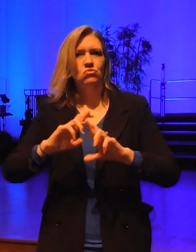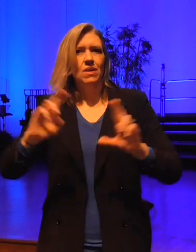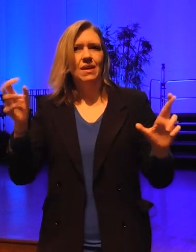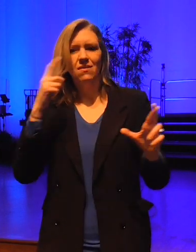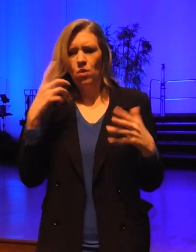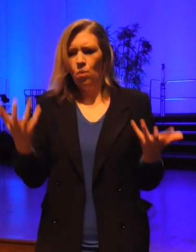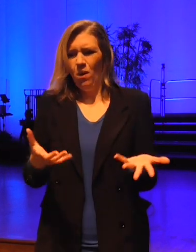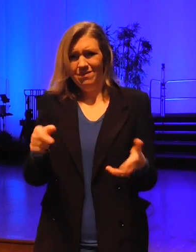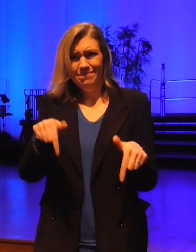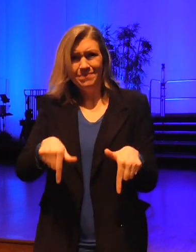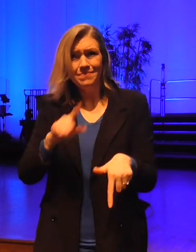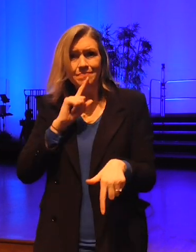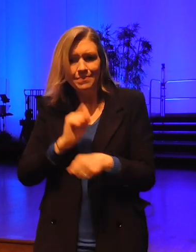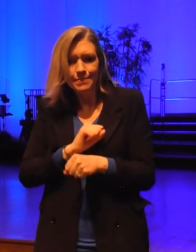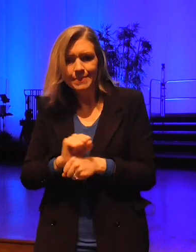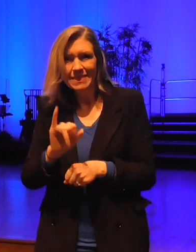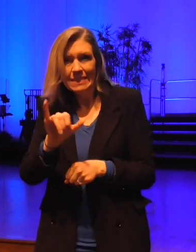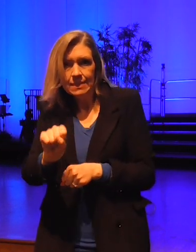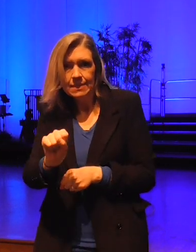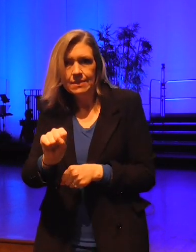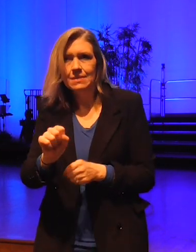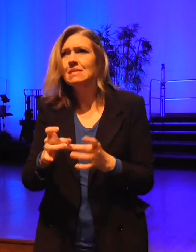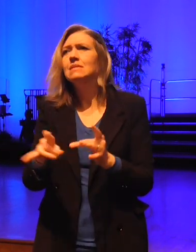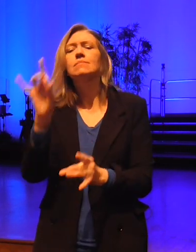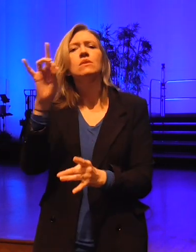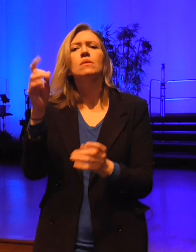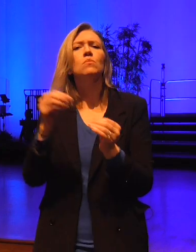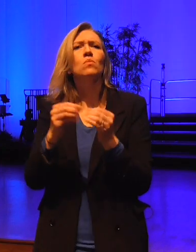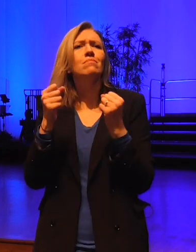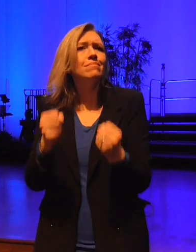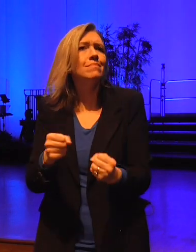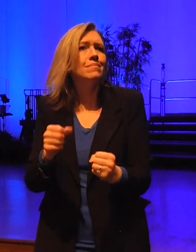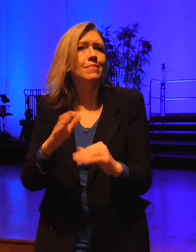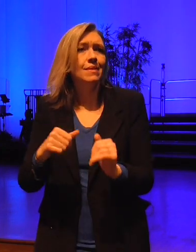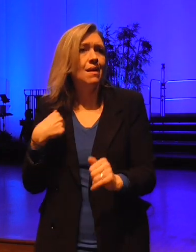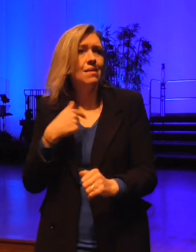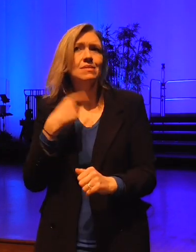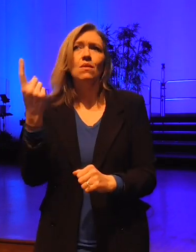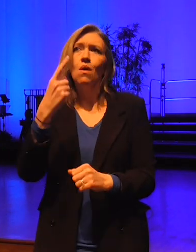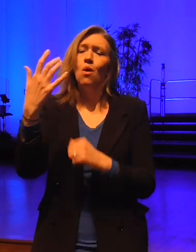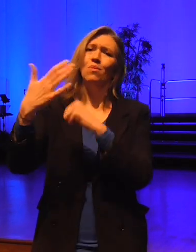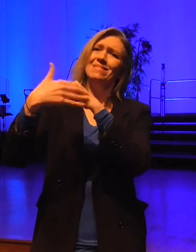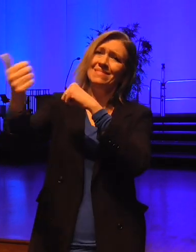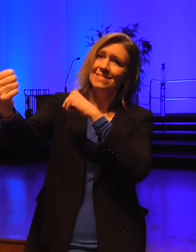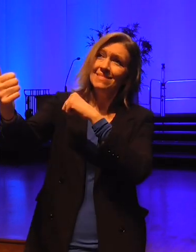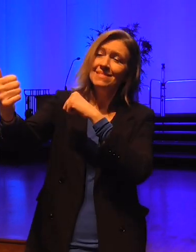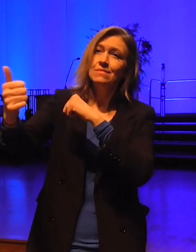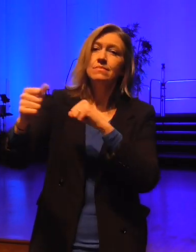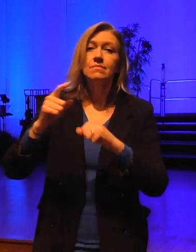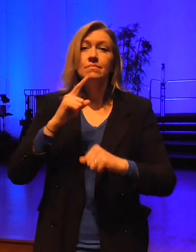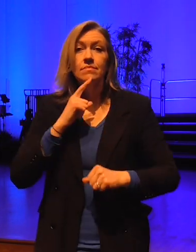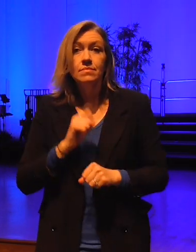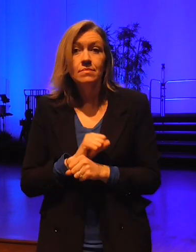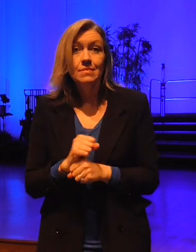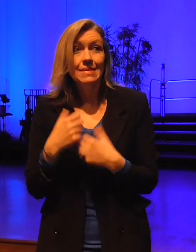that is greater than we are that is always calling to us to really achieve healing we have to let go